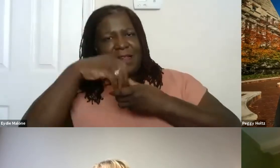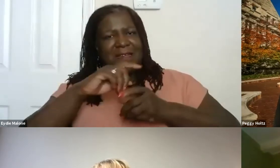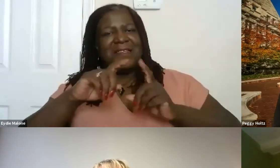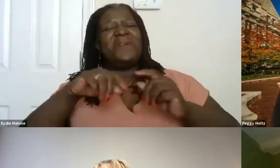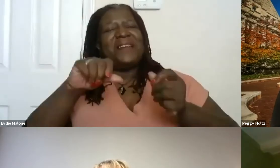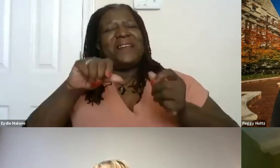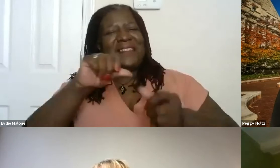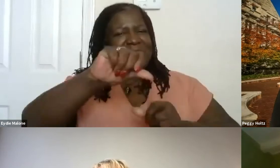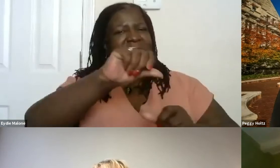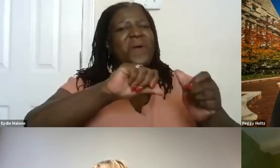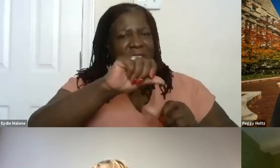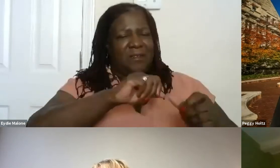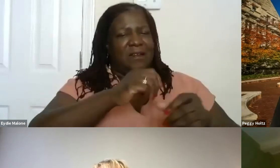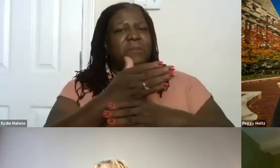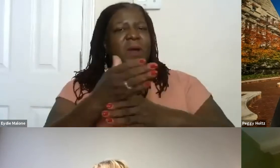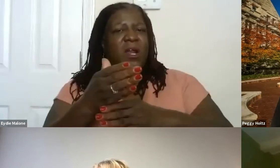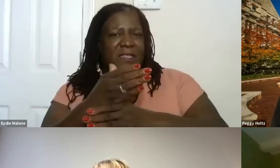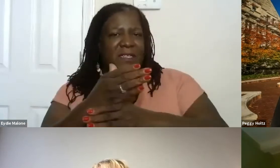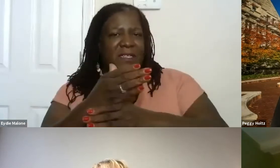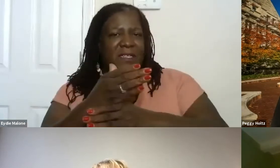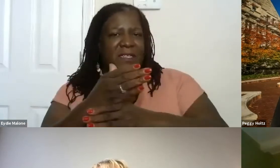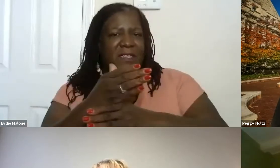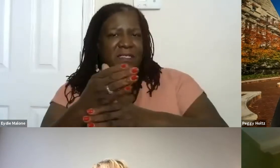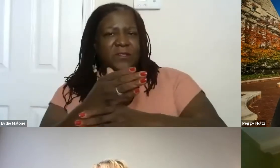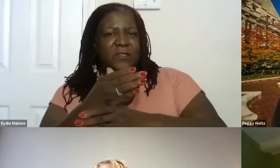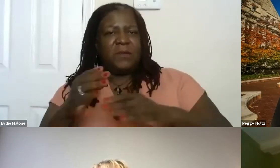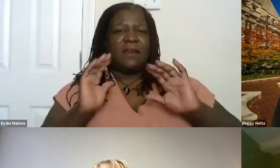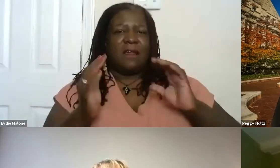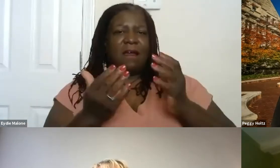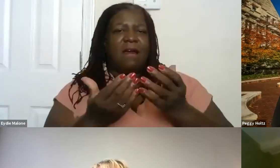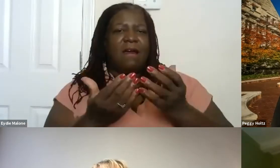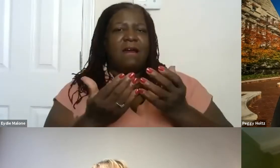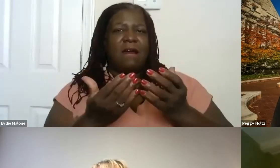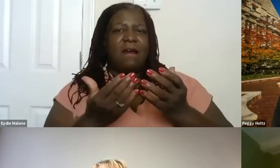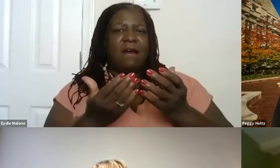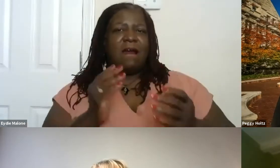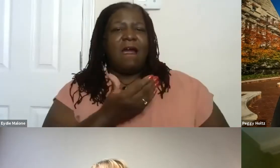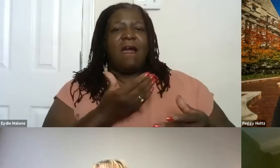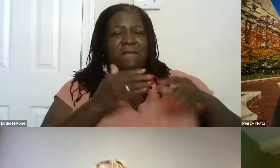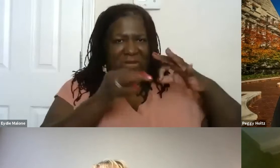spectrum and so while our family was kind of driven out of fear as the pandemic hit,